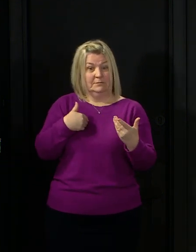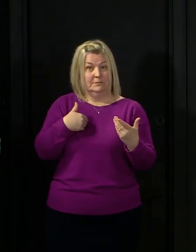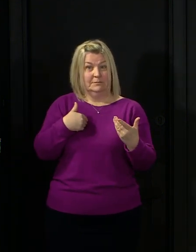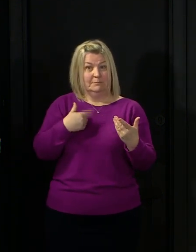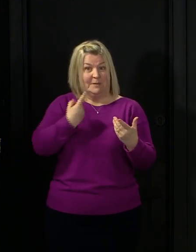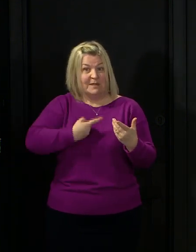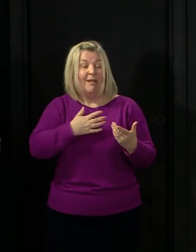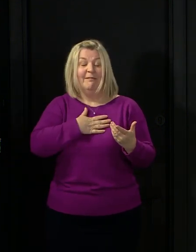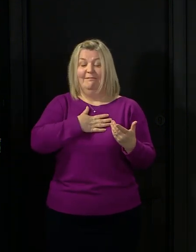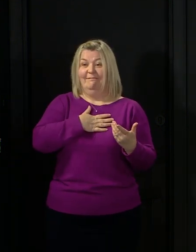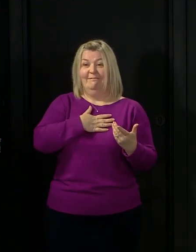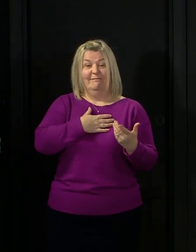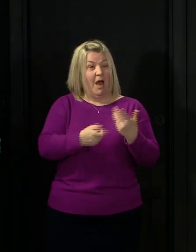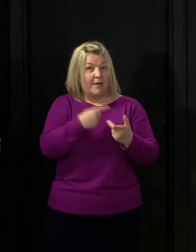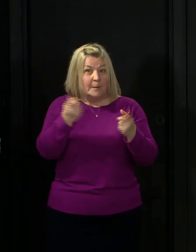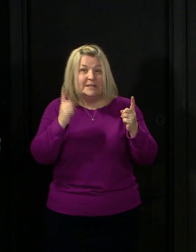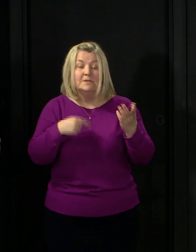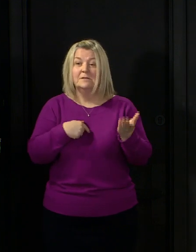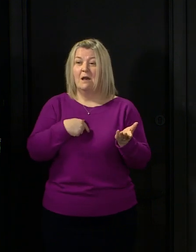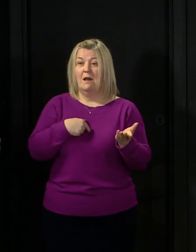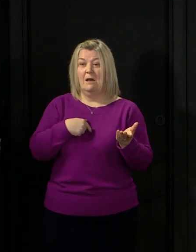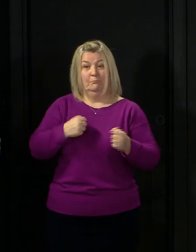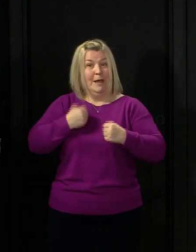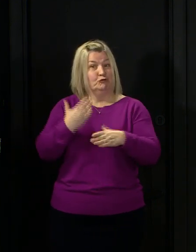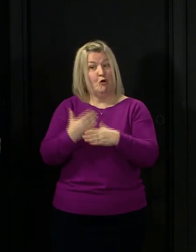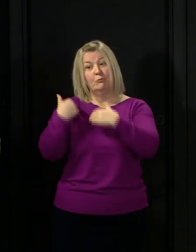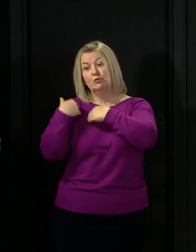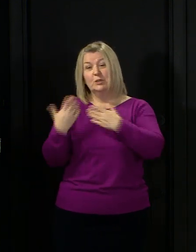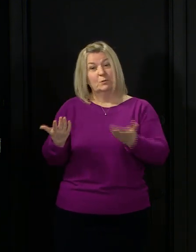it is straightforward, but that's my job and responsibility. And I will continue to make